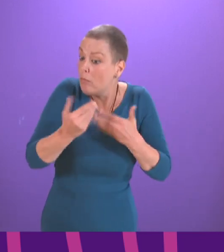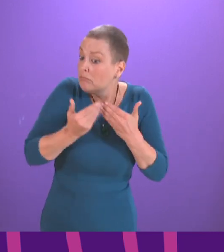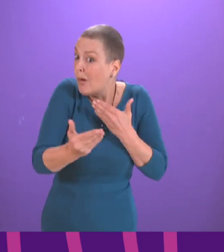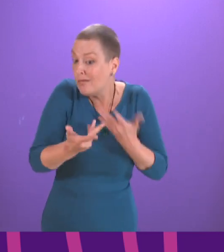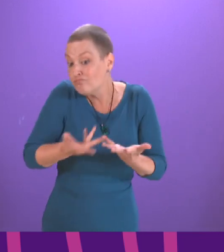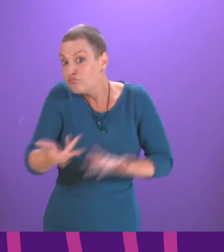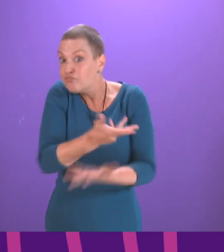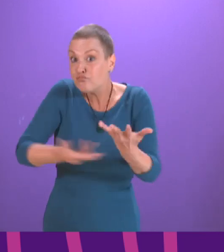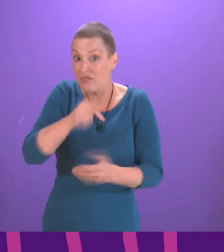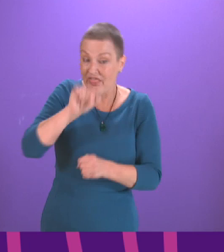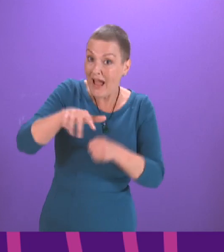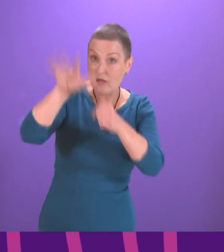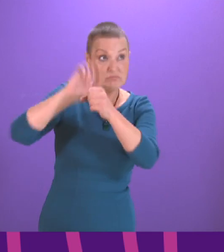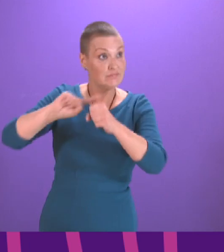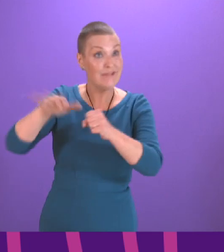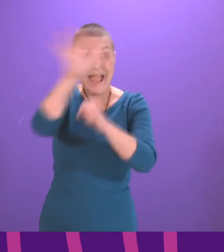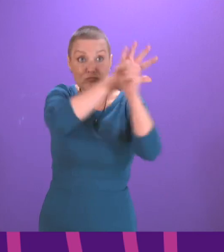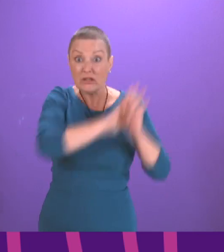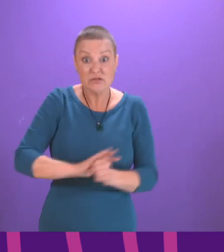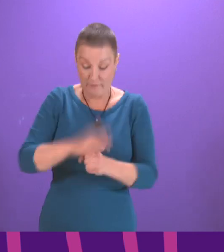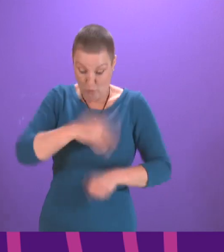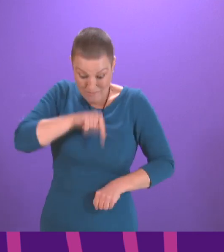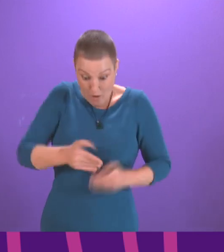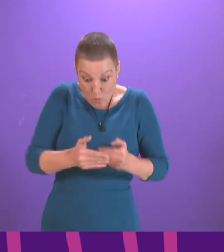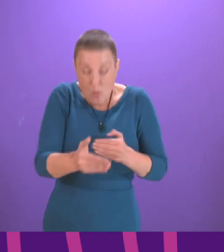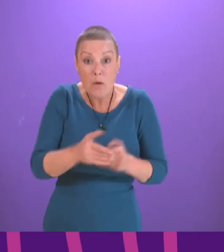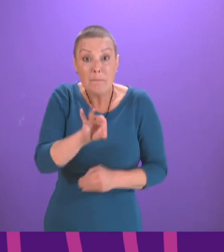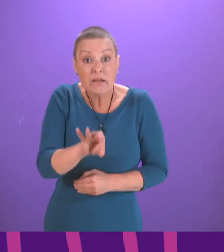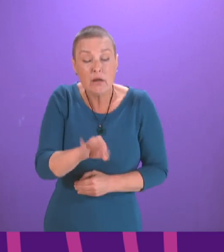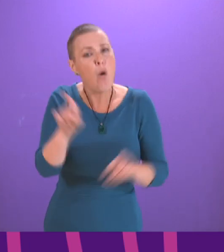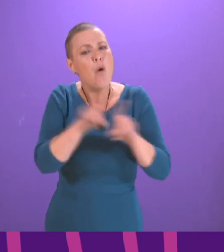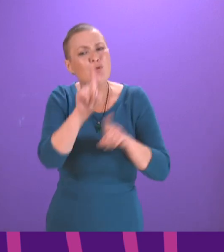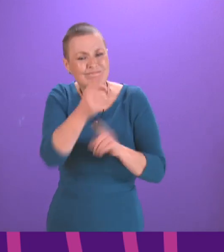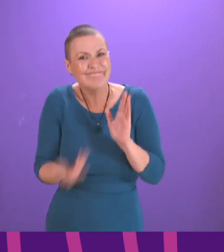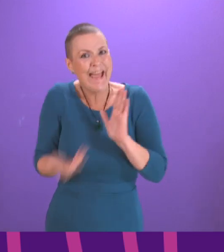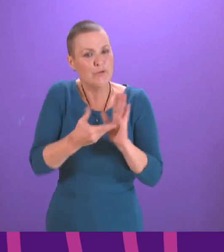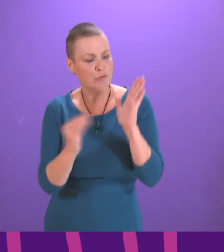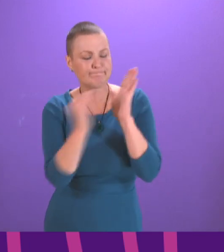will there be in those areas between now and Monday? If the health measures are, in the